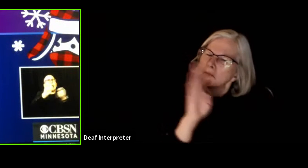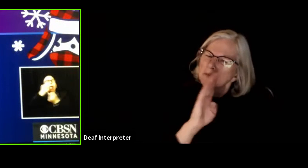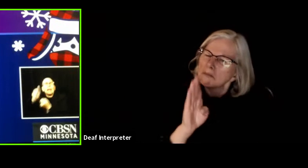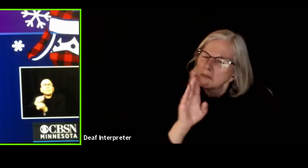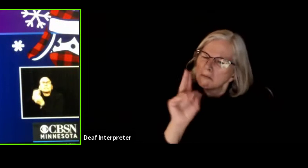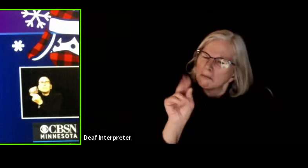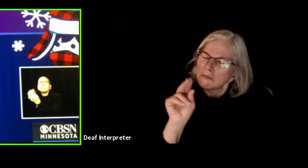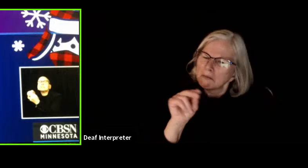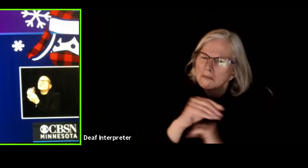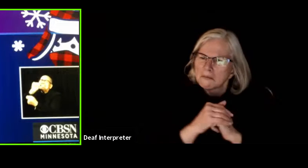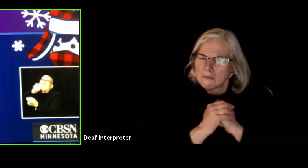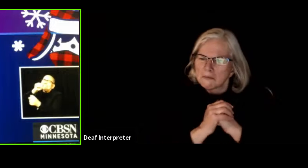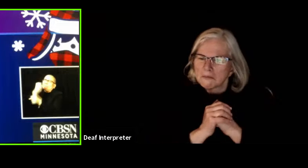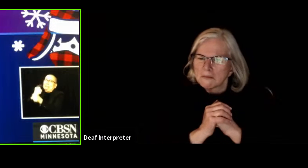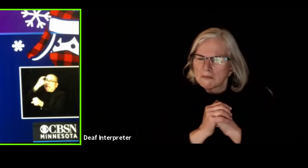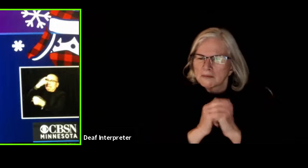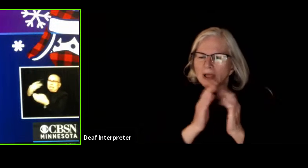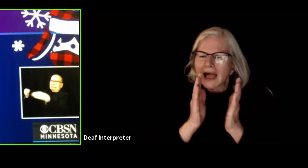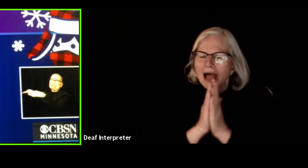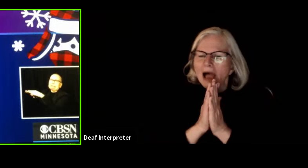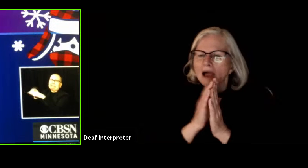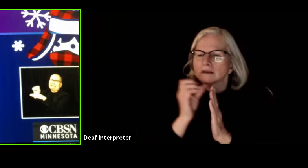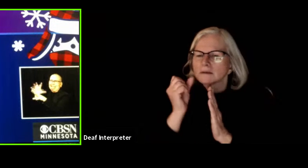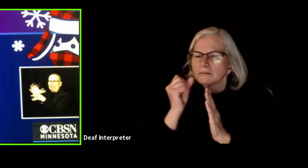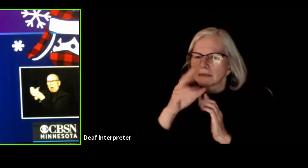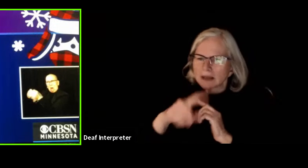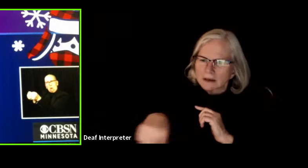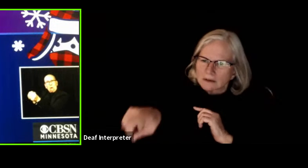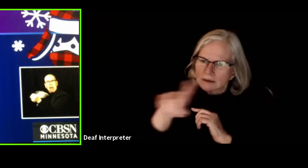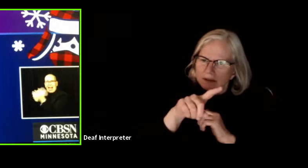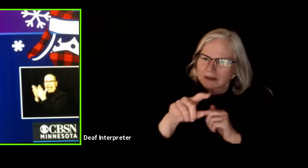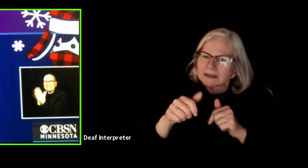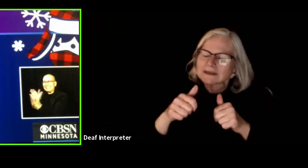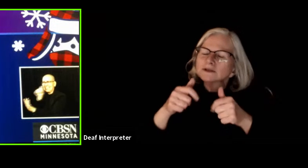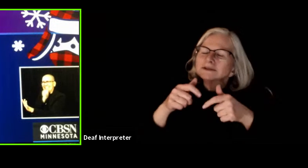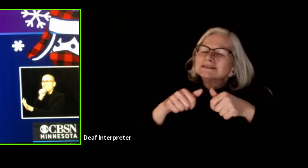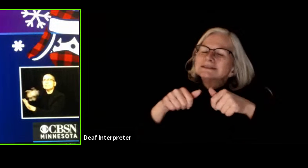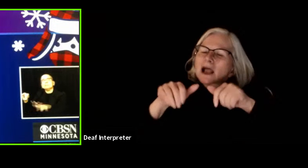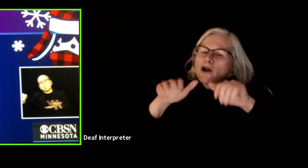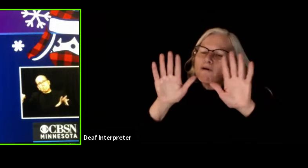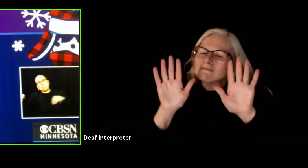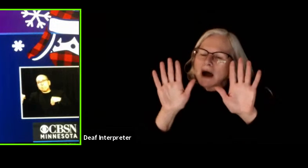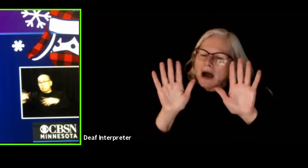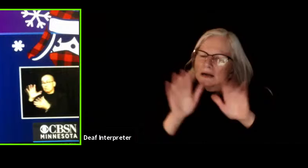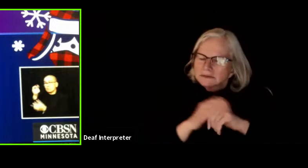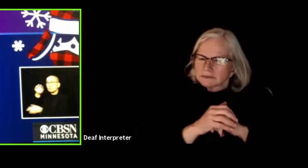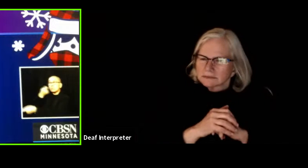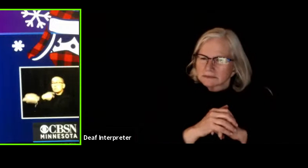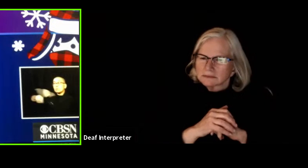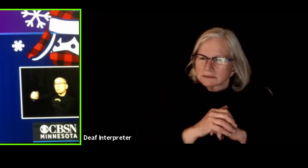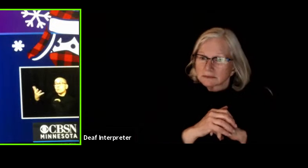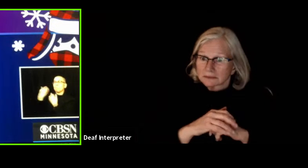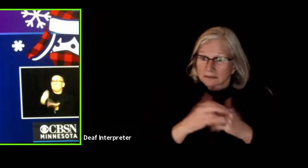WE CONTINUE TO ASK THOSE SECTORS THAT HAVE SACRIFICED, WE NEED TO HELP THEM OUT, MAKING SURE THERE'S AID THERE AND NOW, THE WAY WE HELP THEM